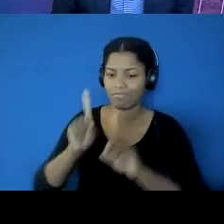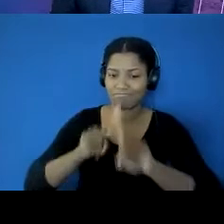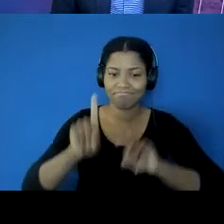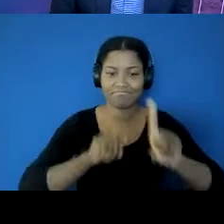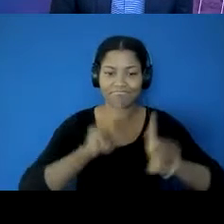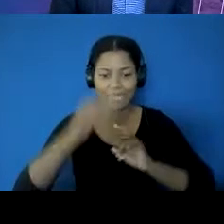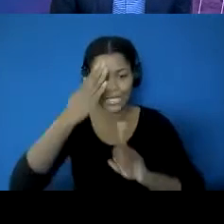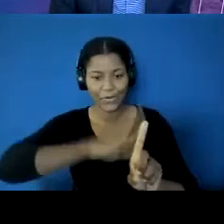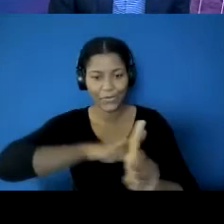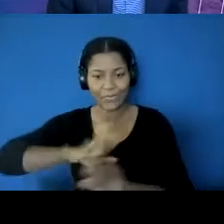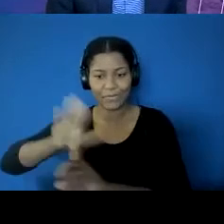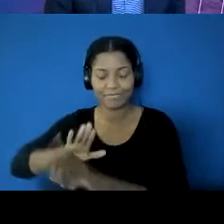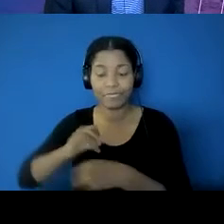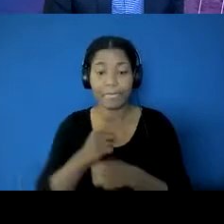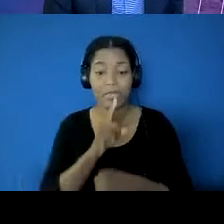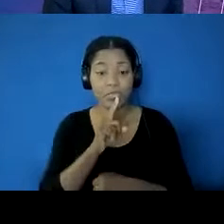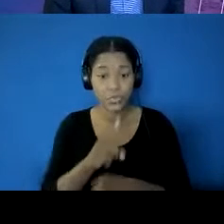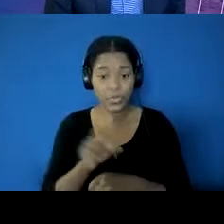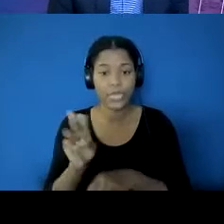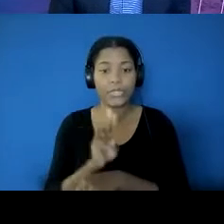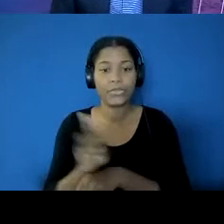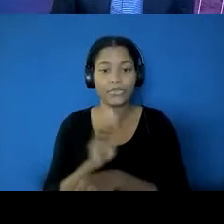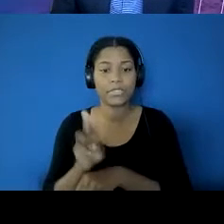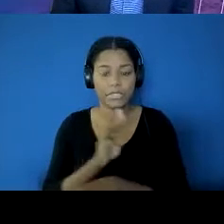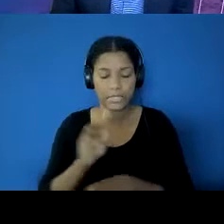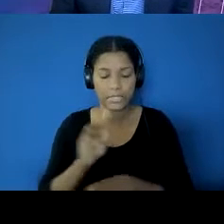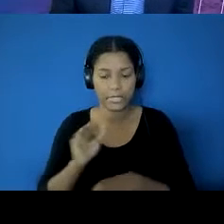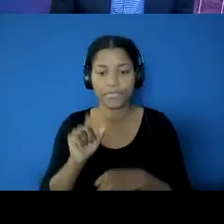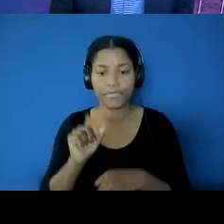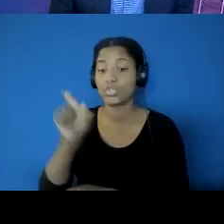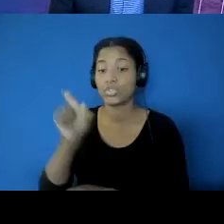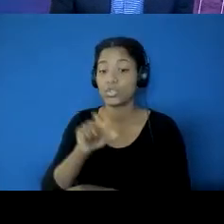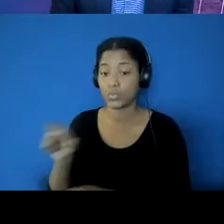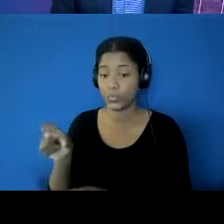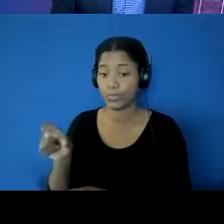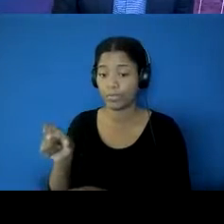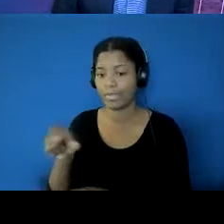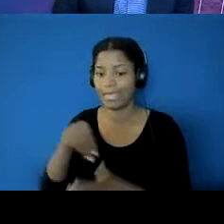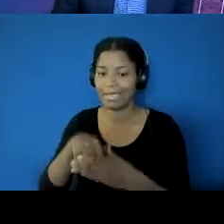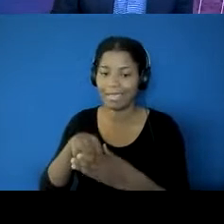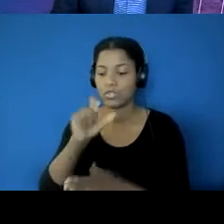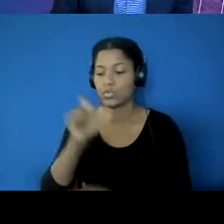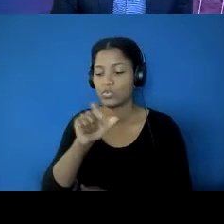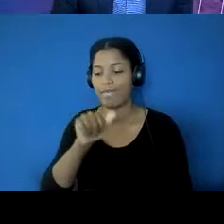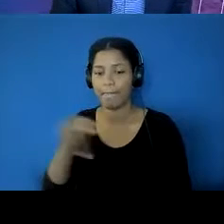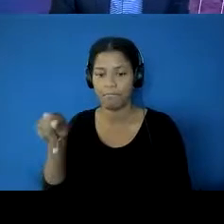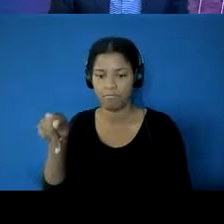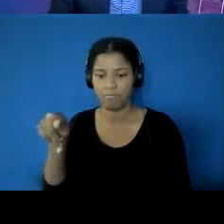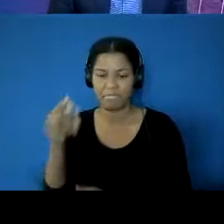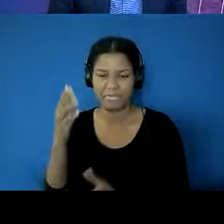You want to make sure that you're using, Zoom from within the Zoom application, otherwise, you may not be able to see the poll.